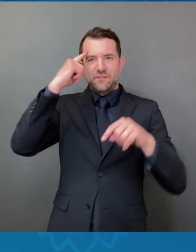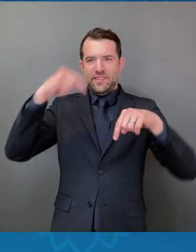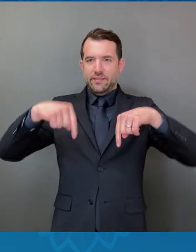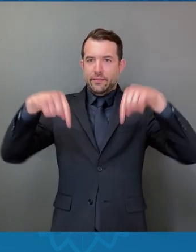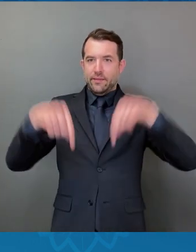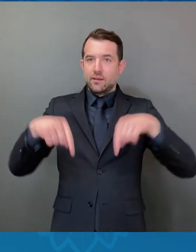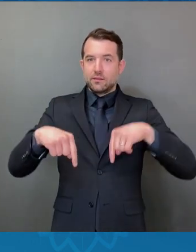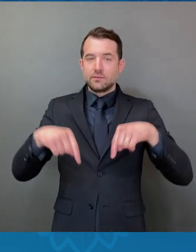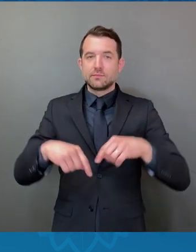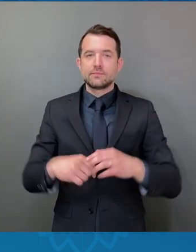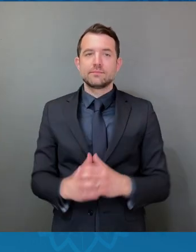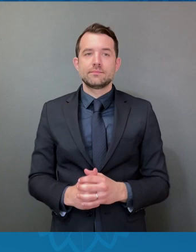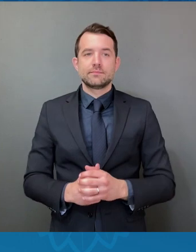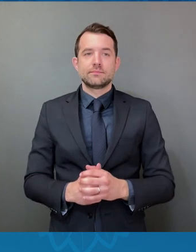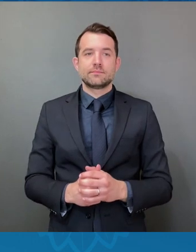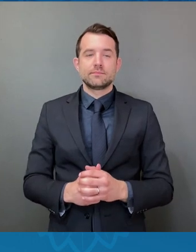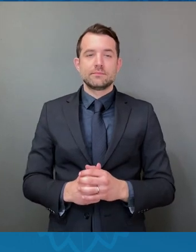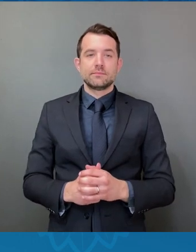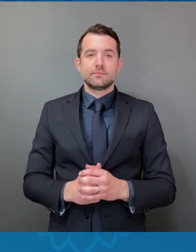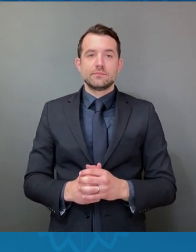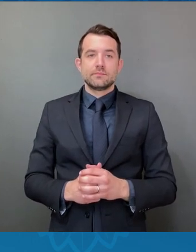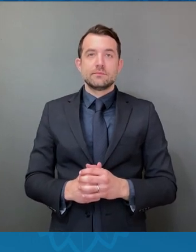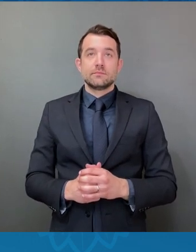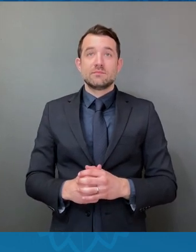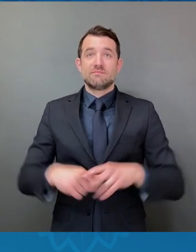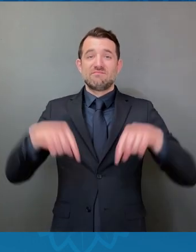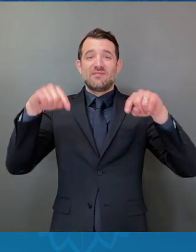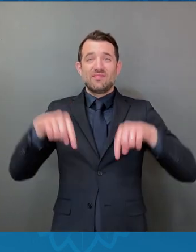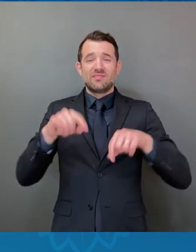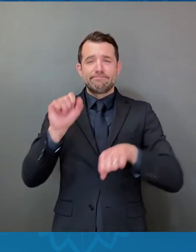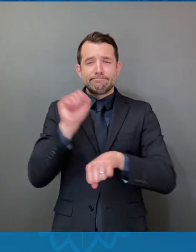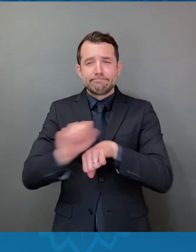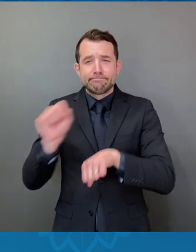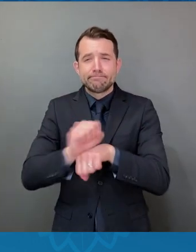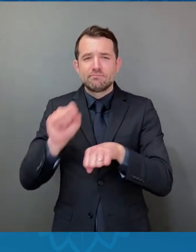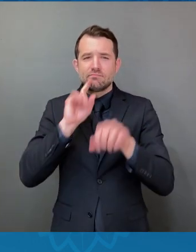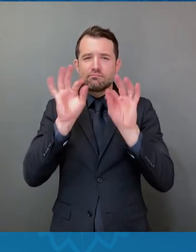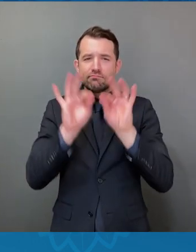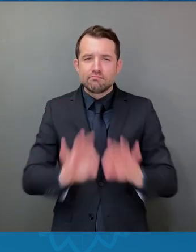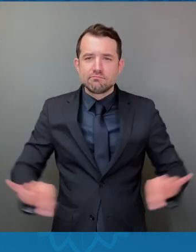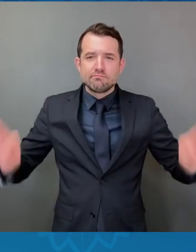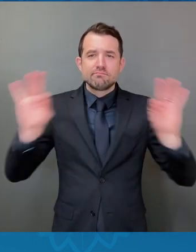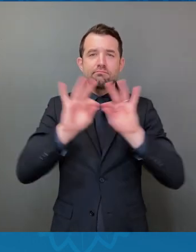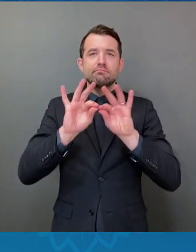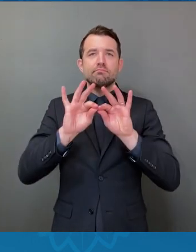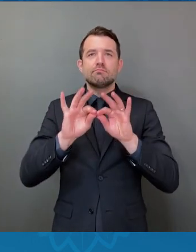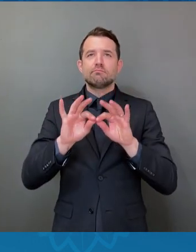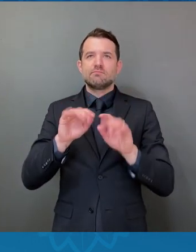And so this work is critical in terms of what it means to an individual,